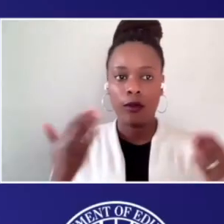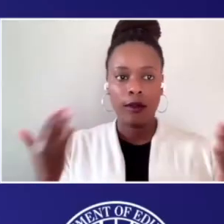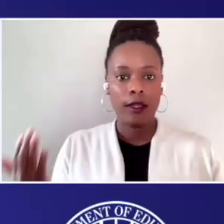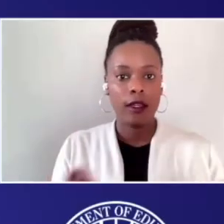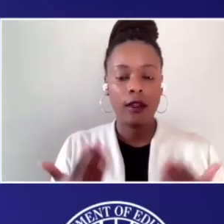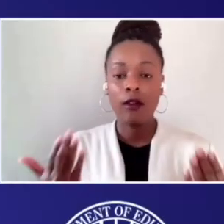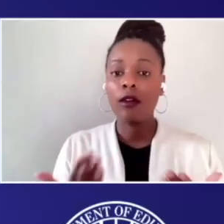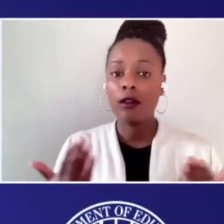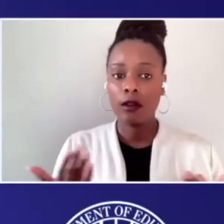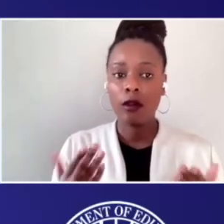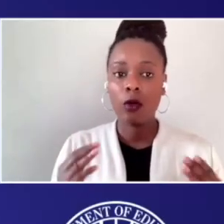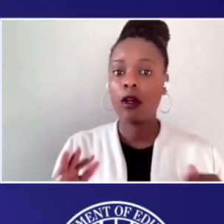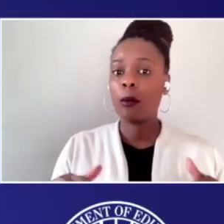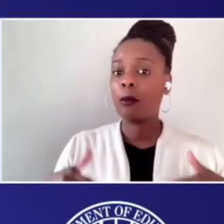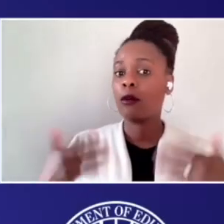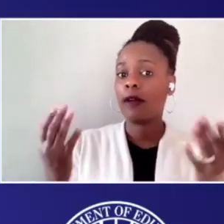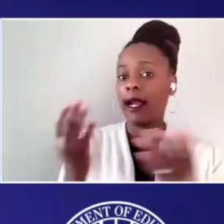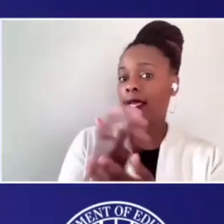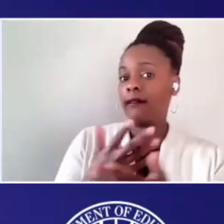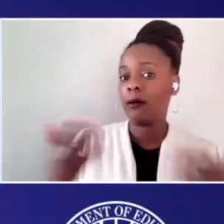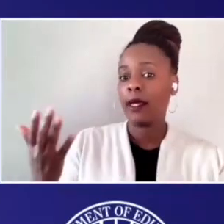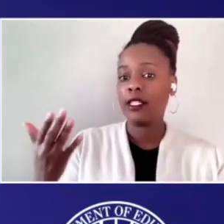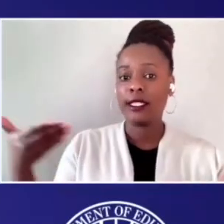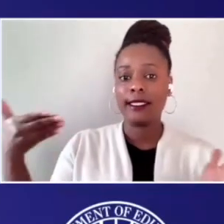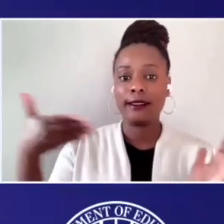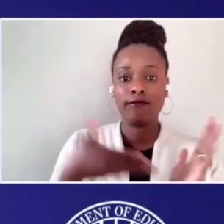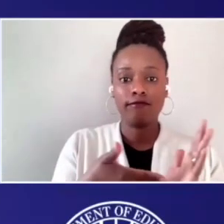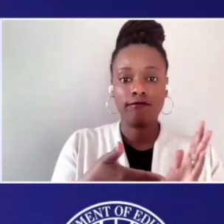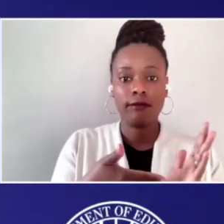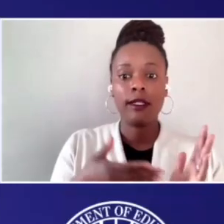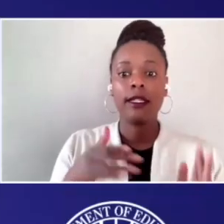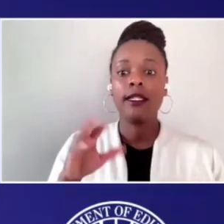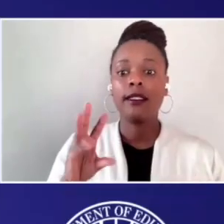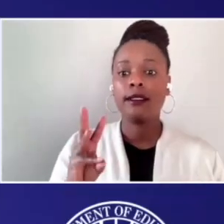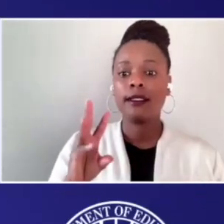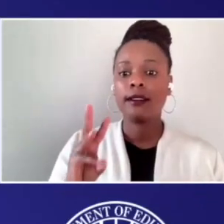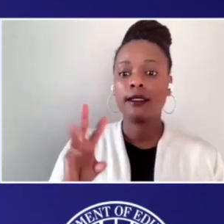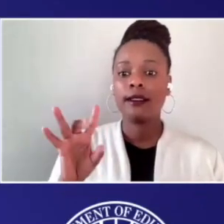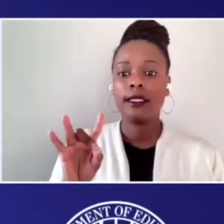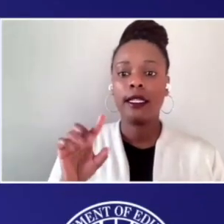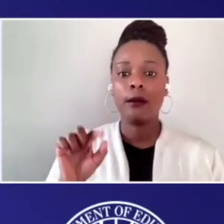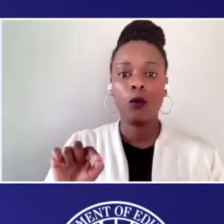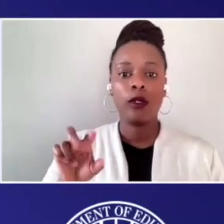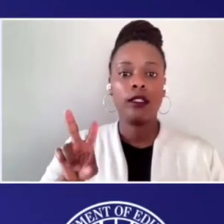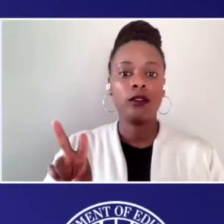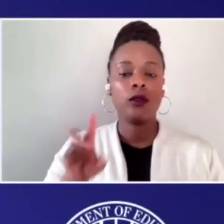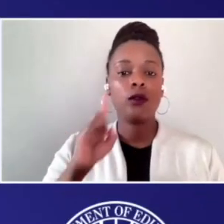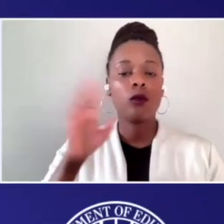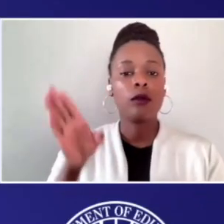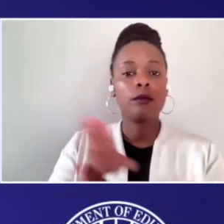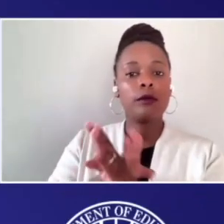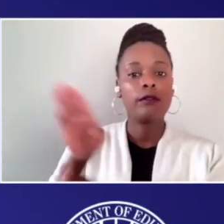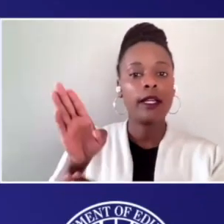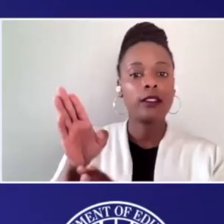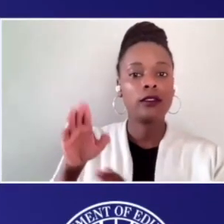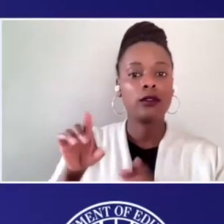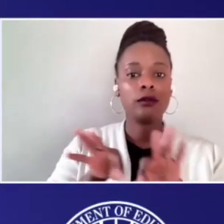that information as it is in 668.2 as a professional degree, but it is not an exhaustive, exhaustive list.